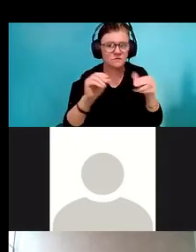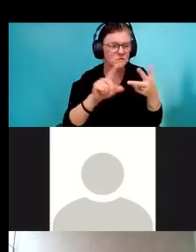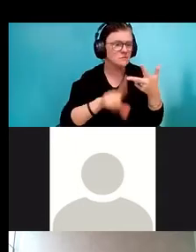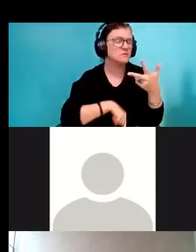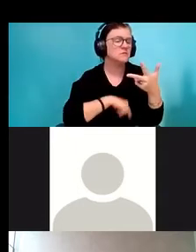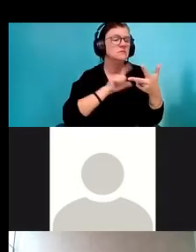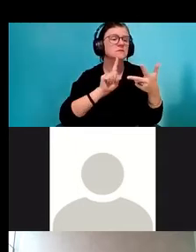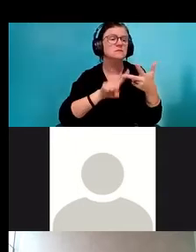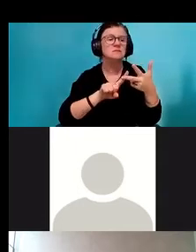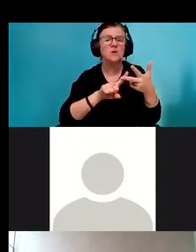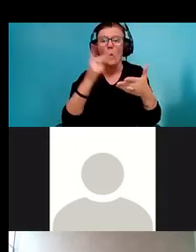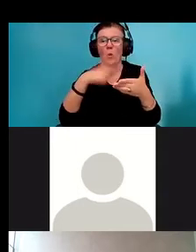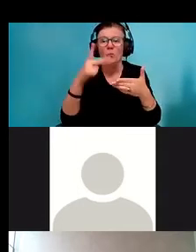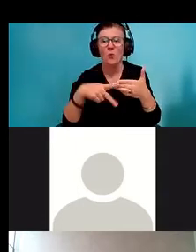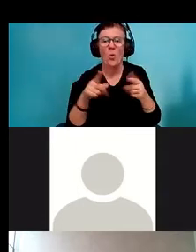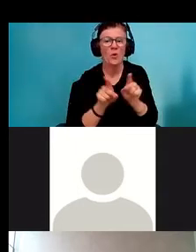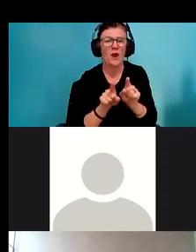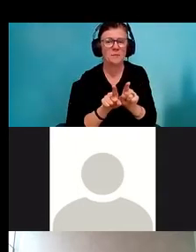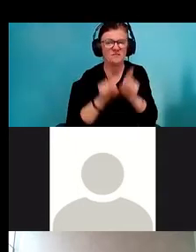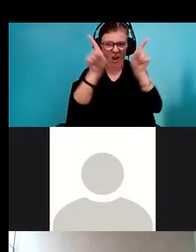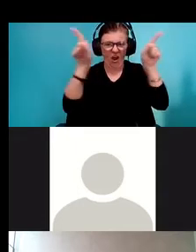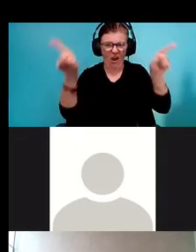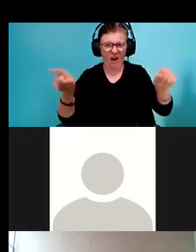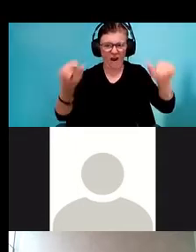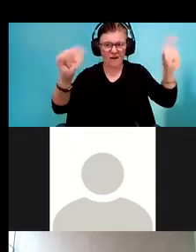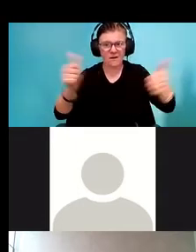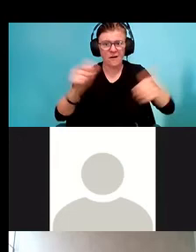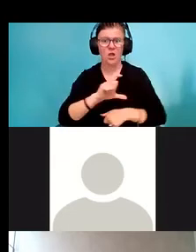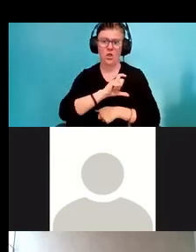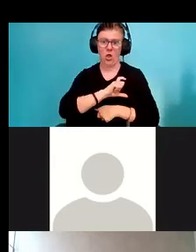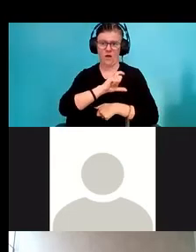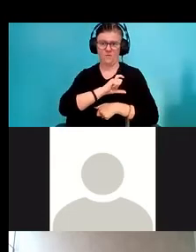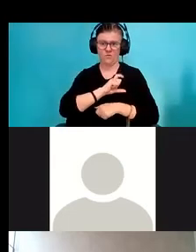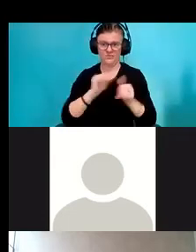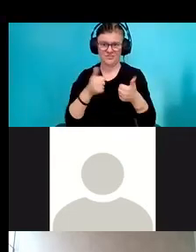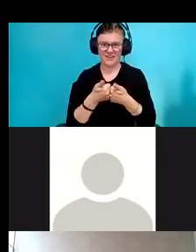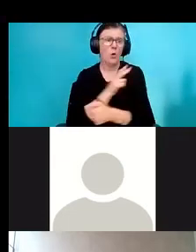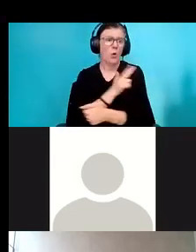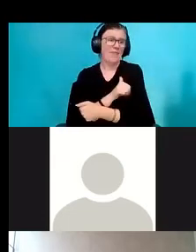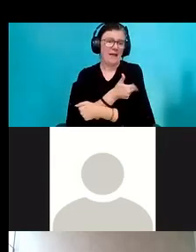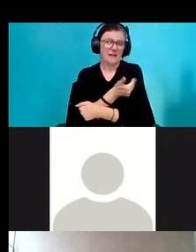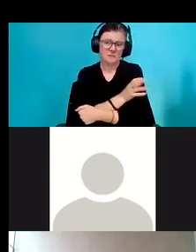between program services, law enforcement, or the hospital clinic.